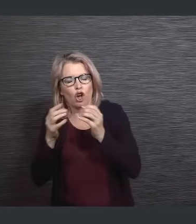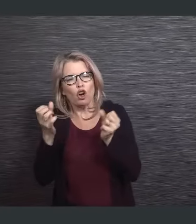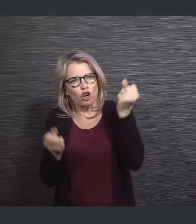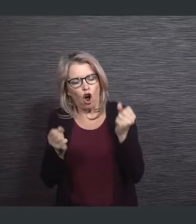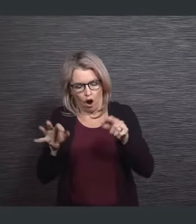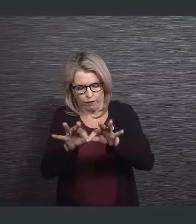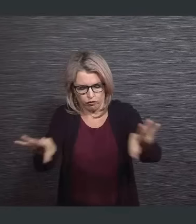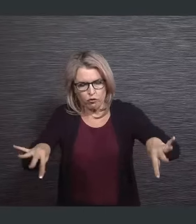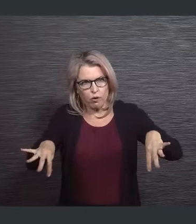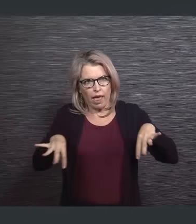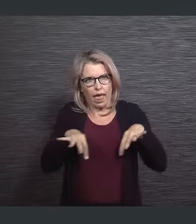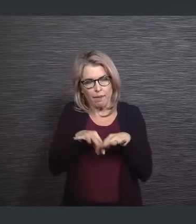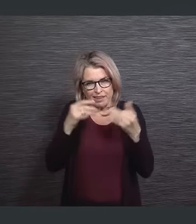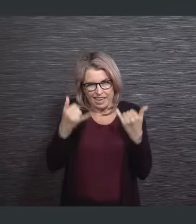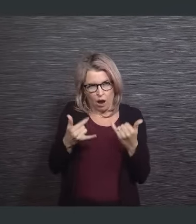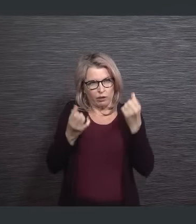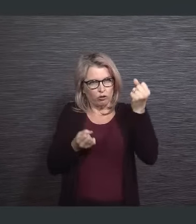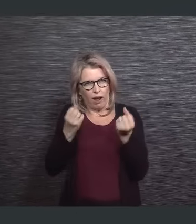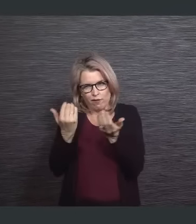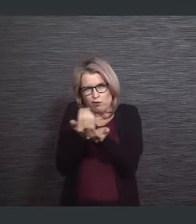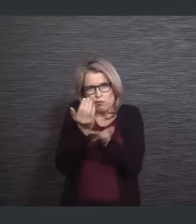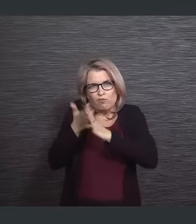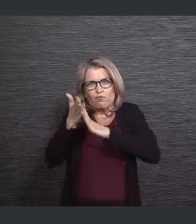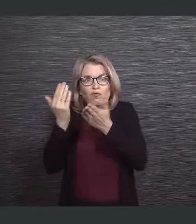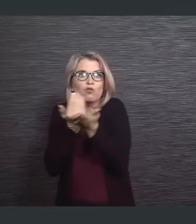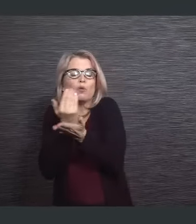to drive those new experiences for the future of mobility.